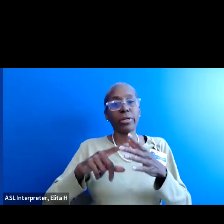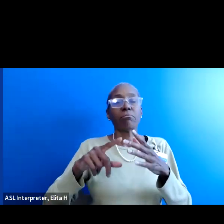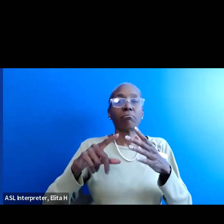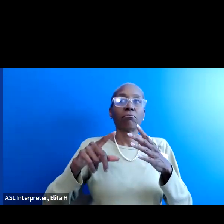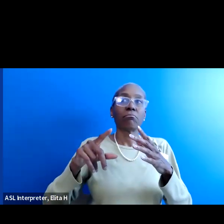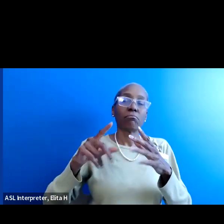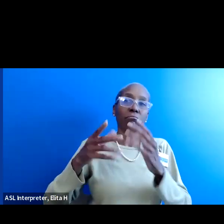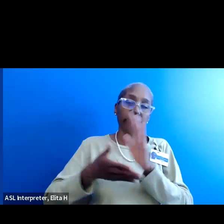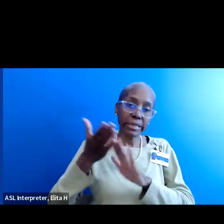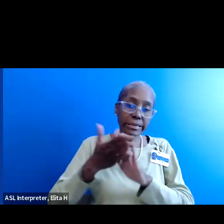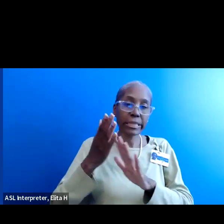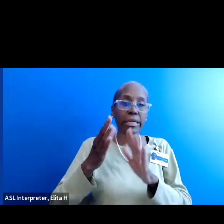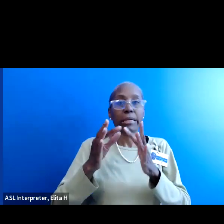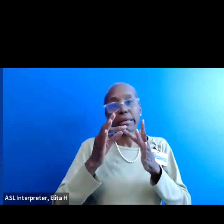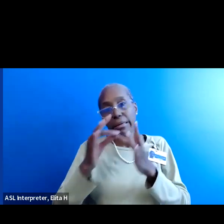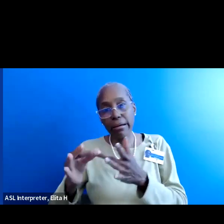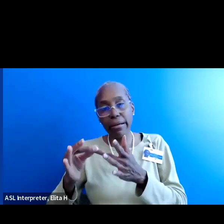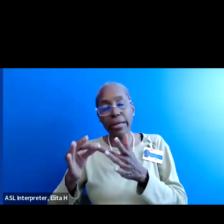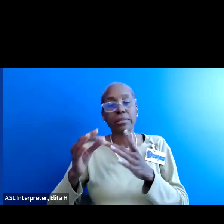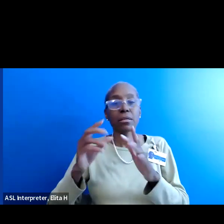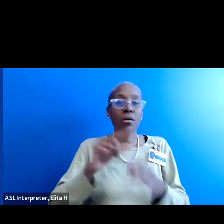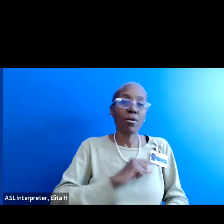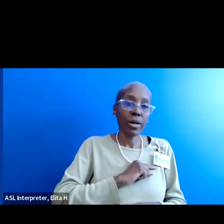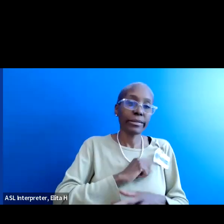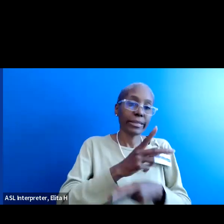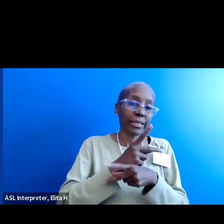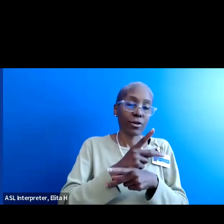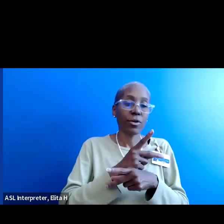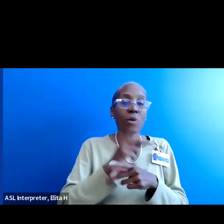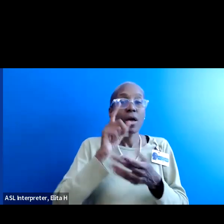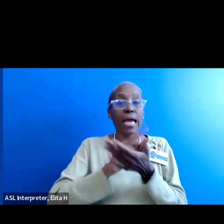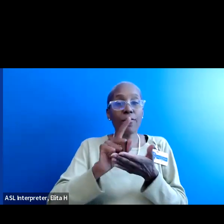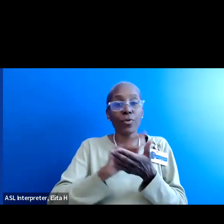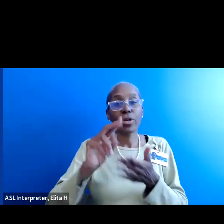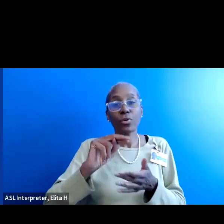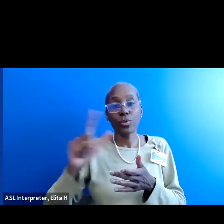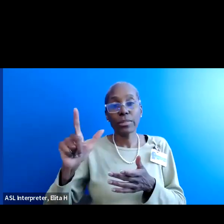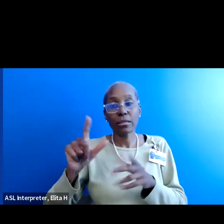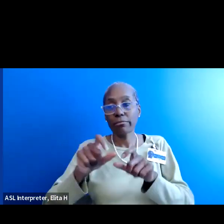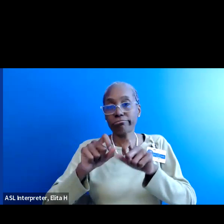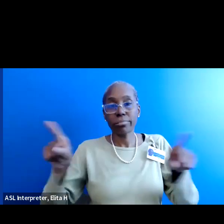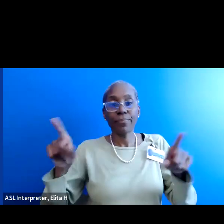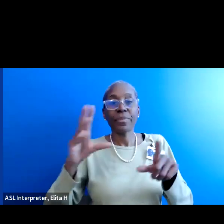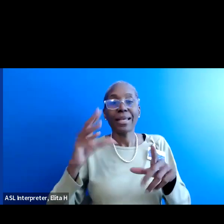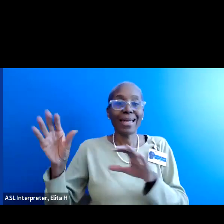We have several guides about quality care, we have a weekly newsletter that goes out, and we have an Action Network.